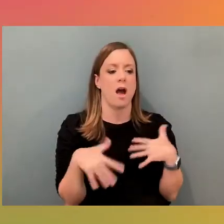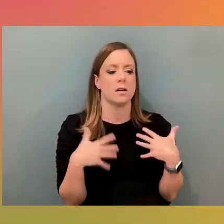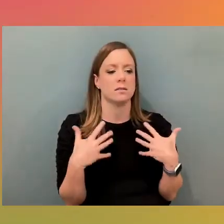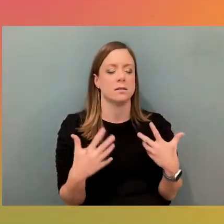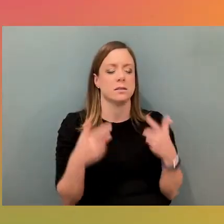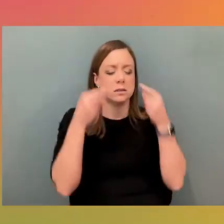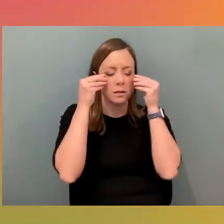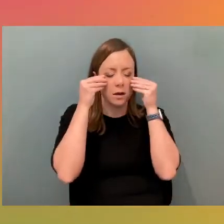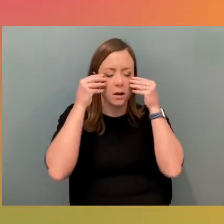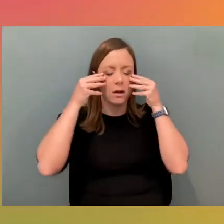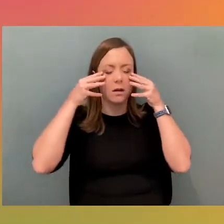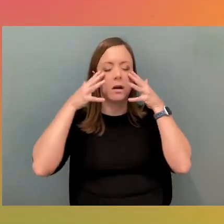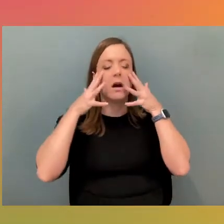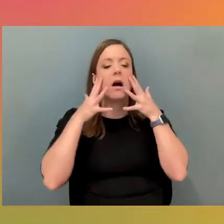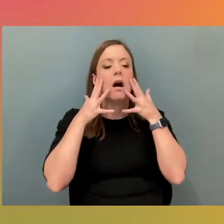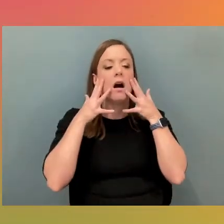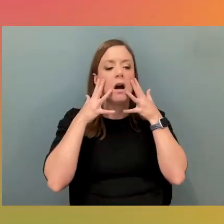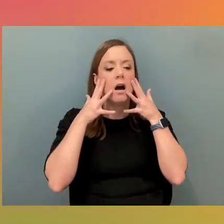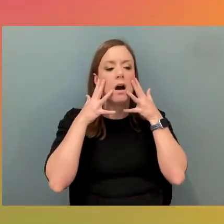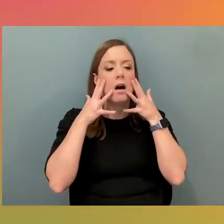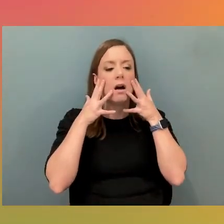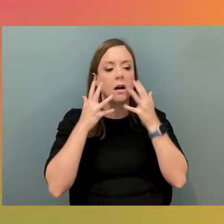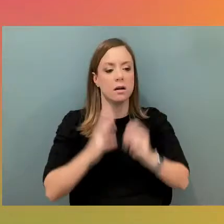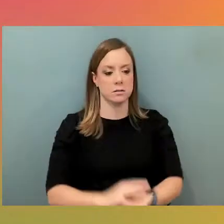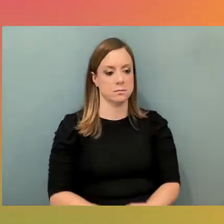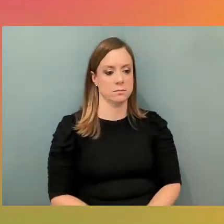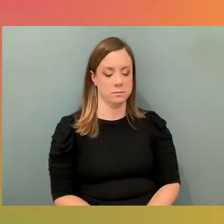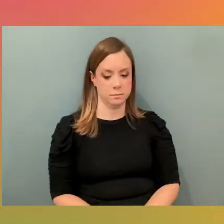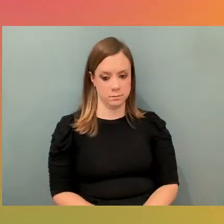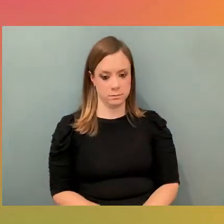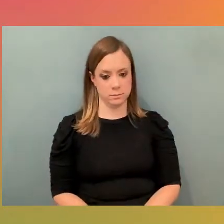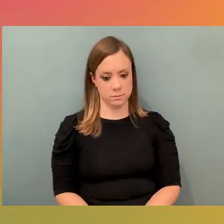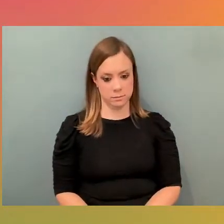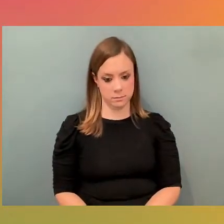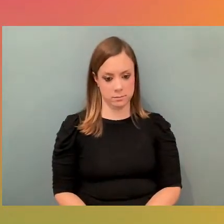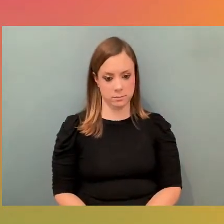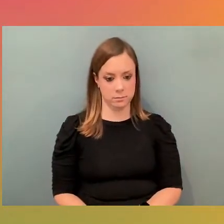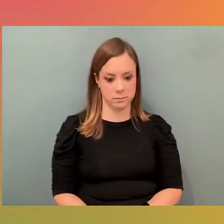BREATH.